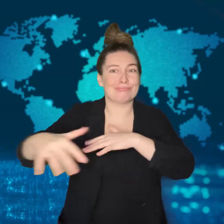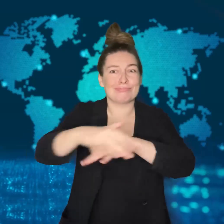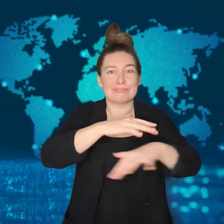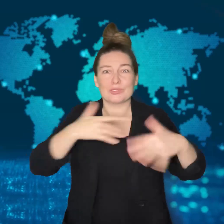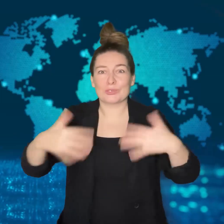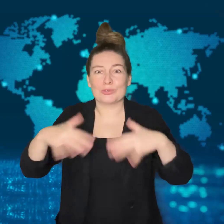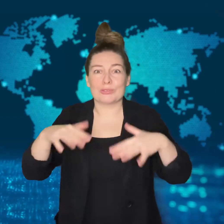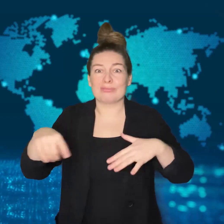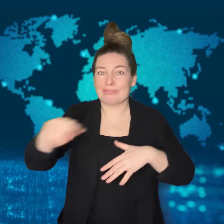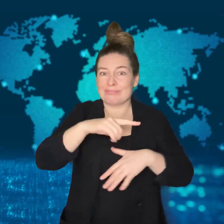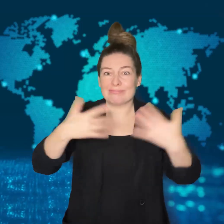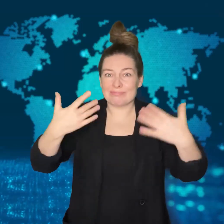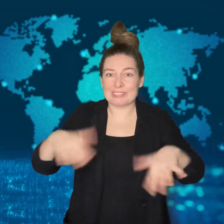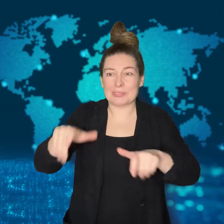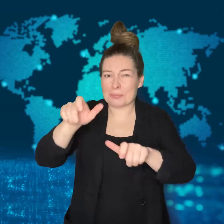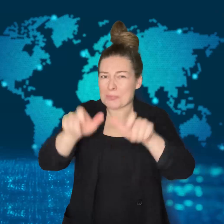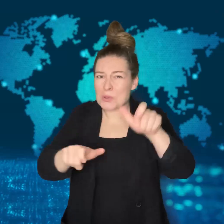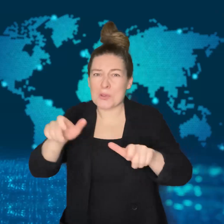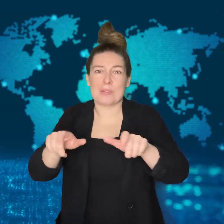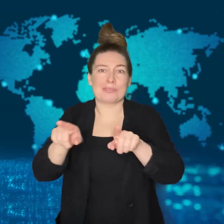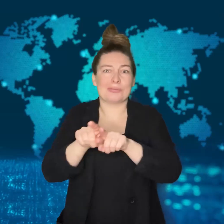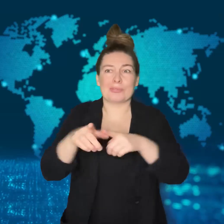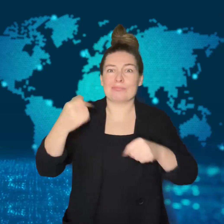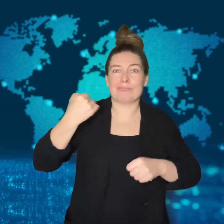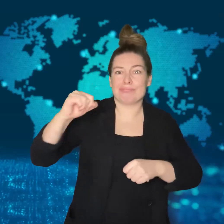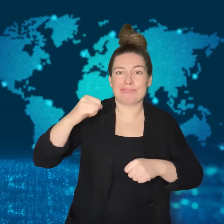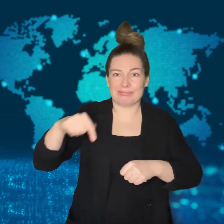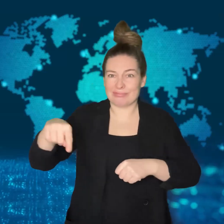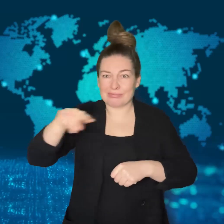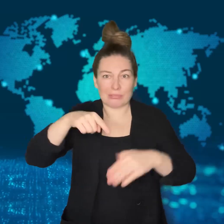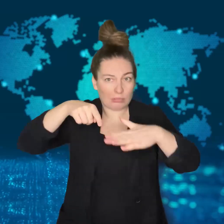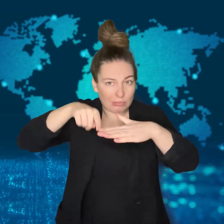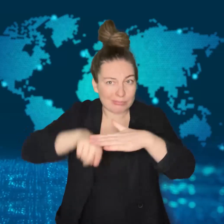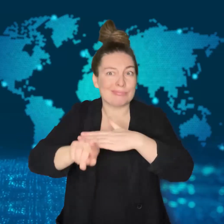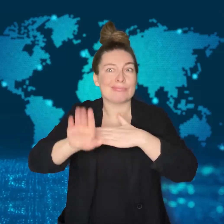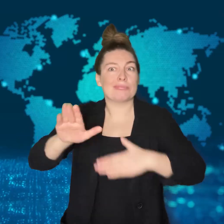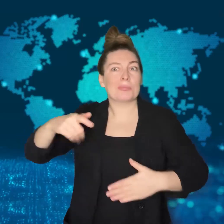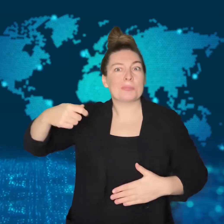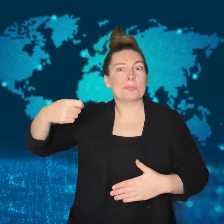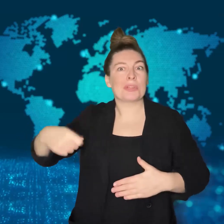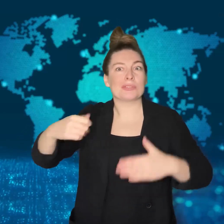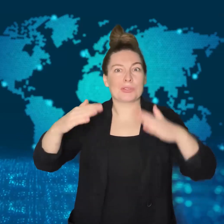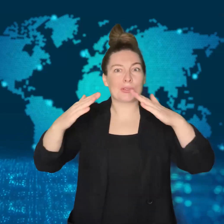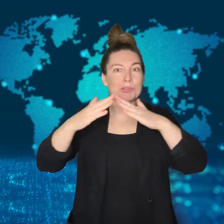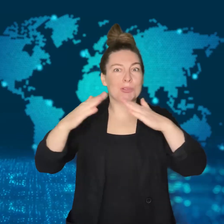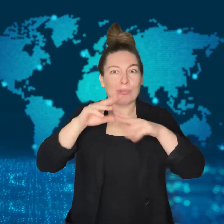The Syrian people celebrated the change,